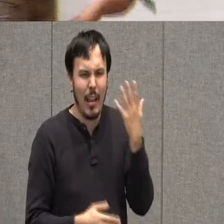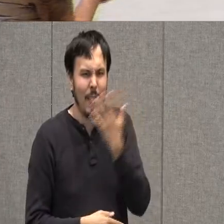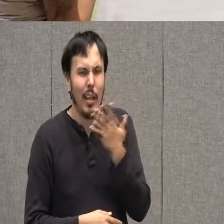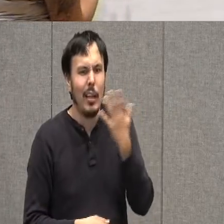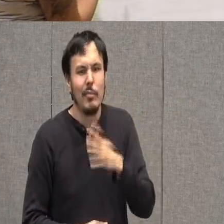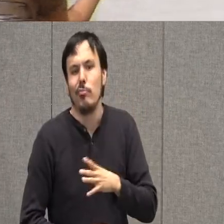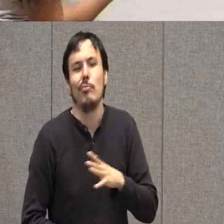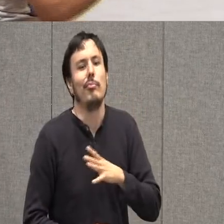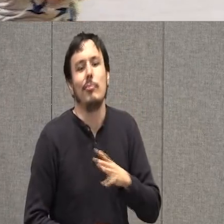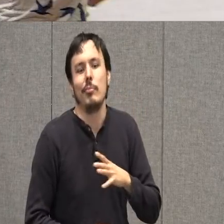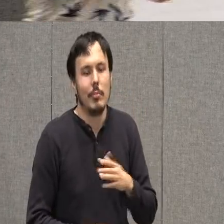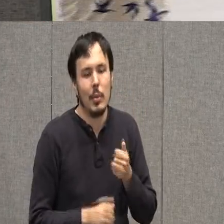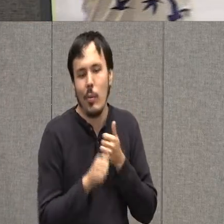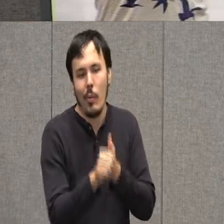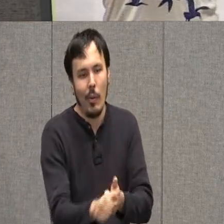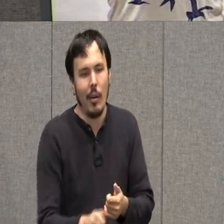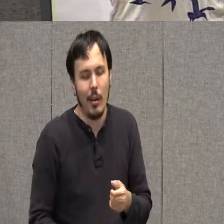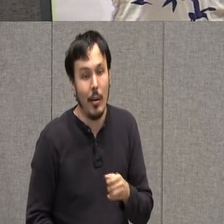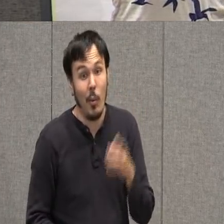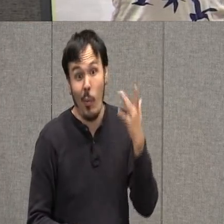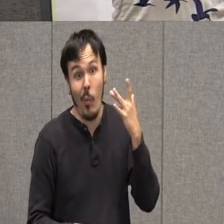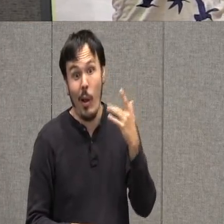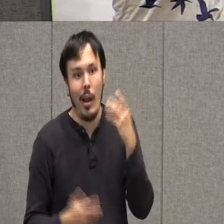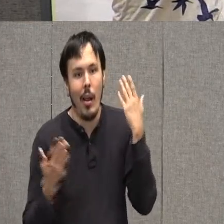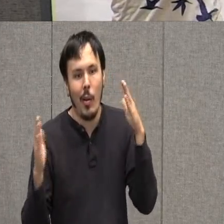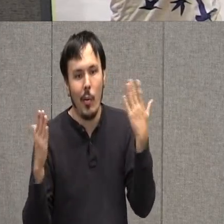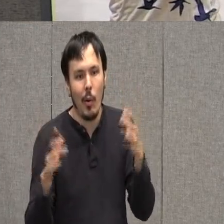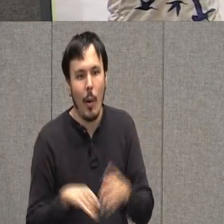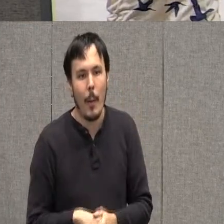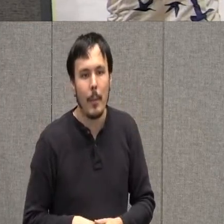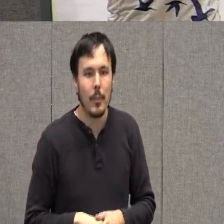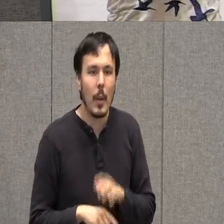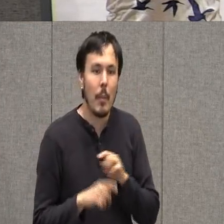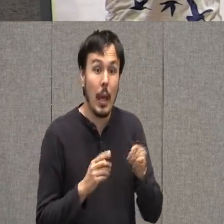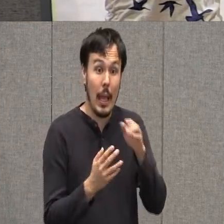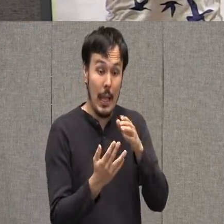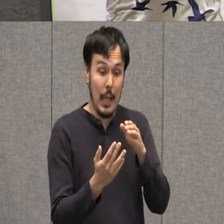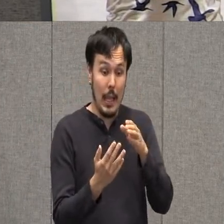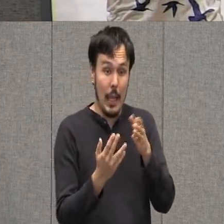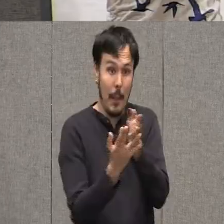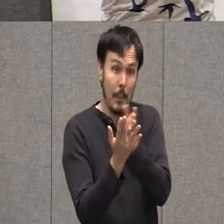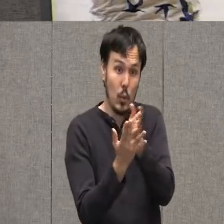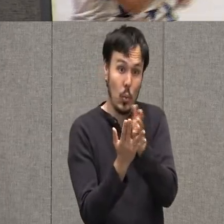So now, in between your eyes and your chin, halfway is the bottom of your nose.